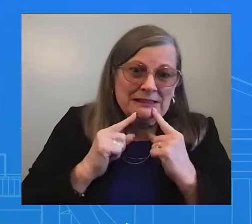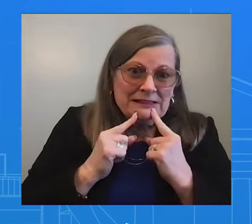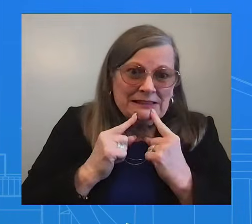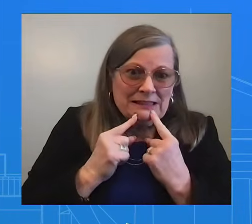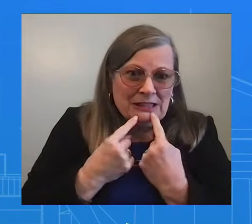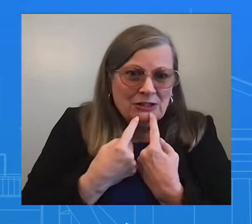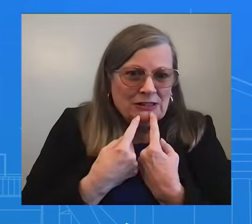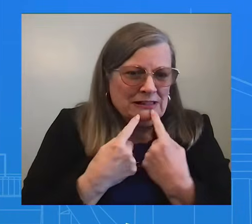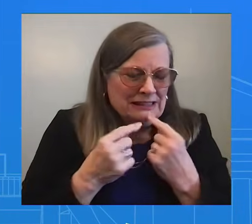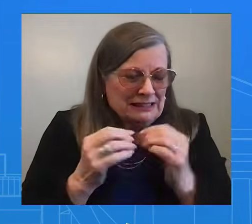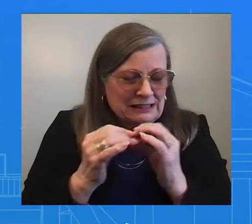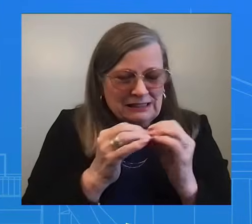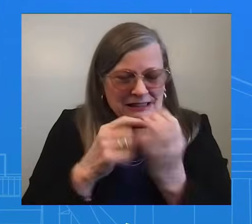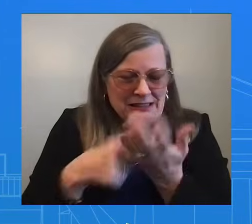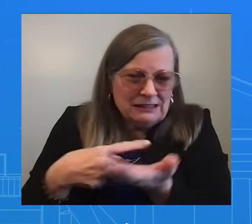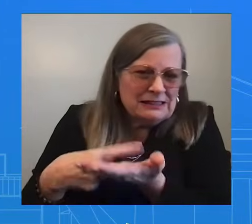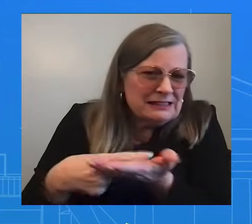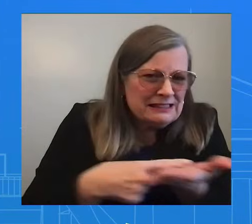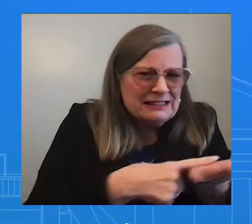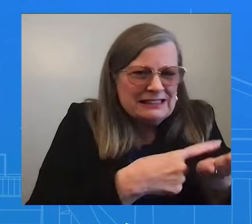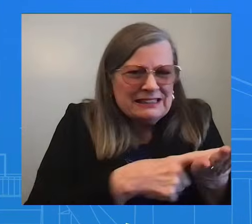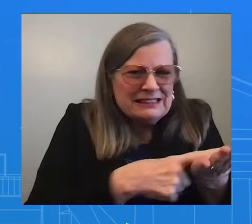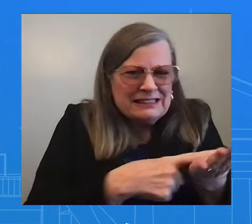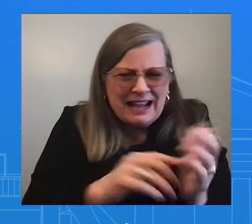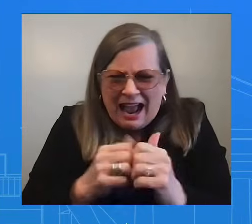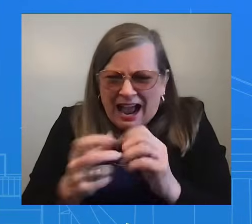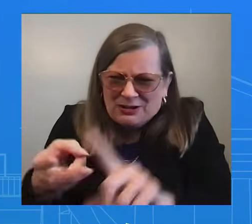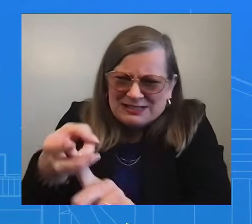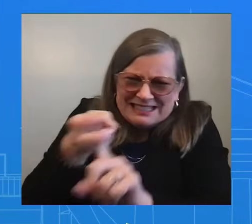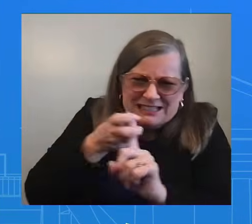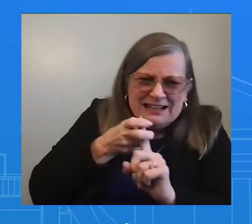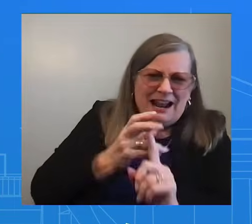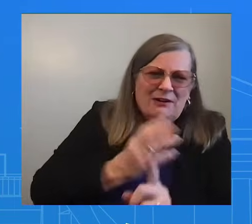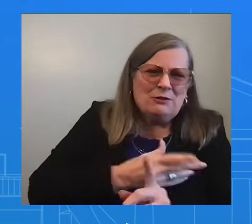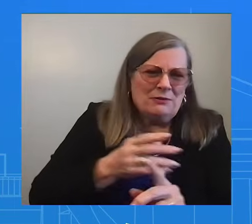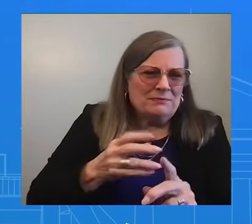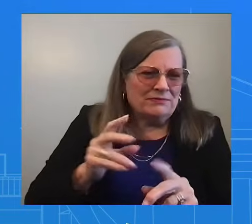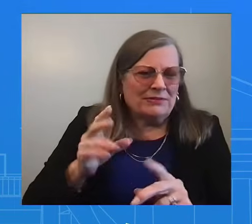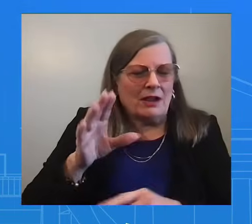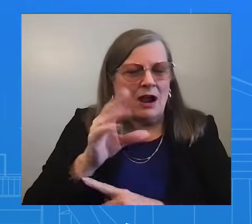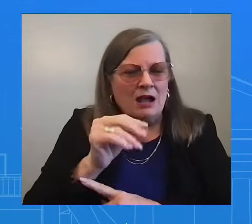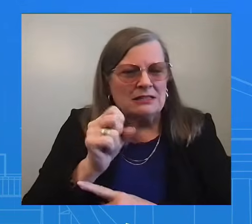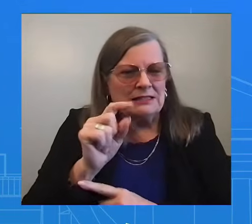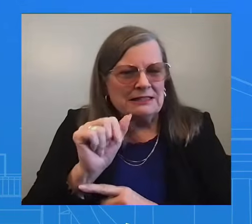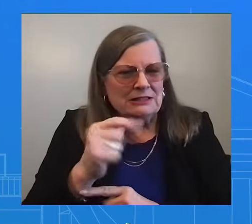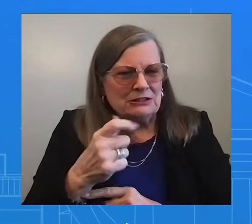The Press: Thanks, Admiral. I wanted to ask you about the -- the call between President Obrador and President Biden this morning.